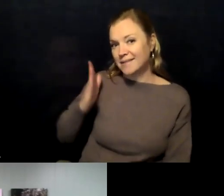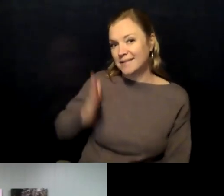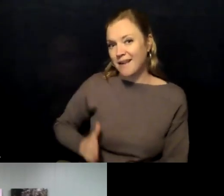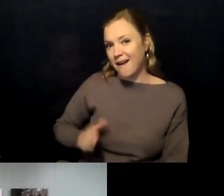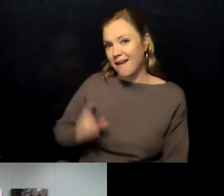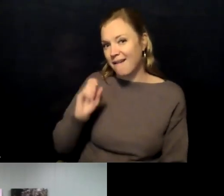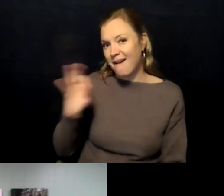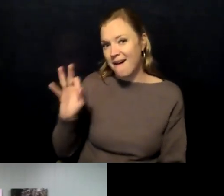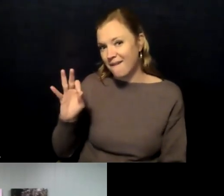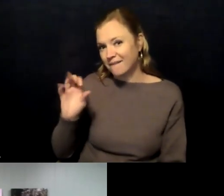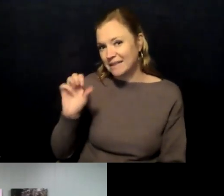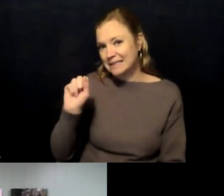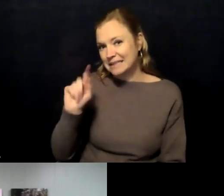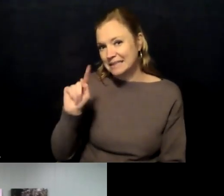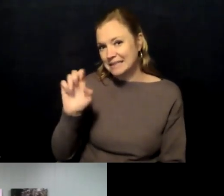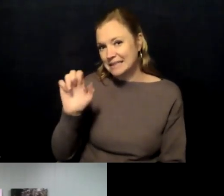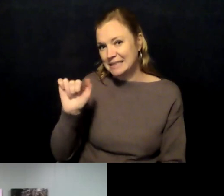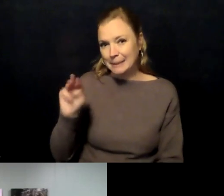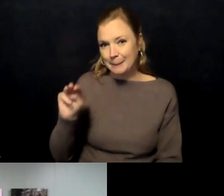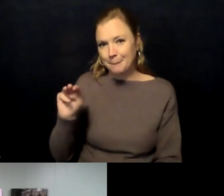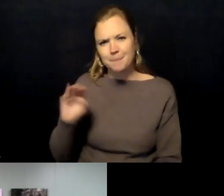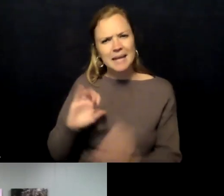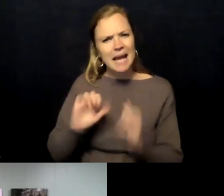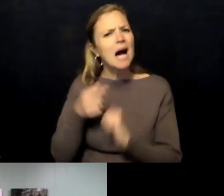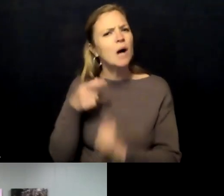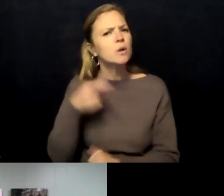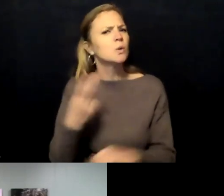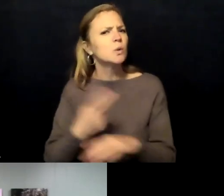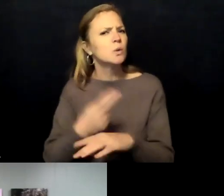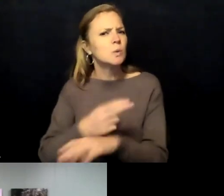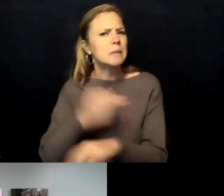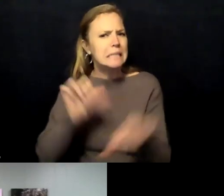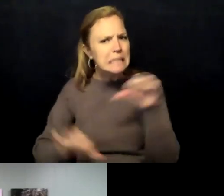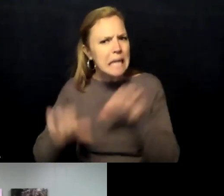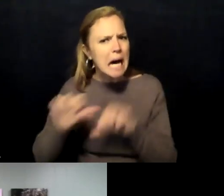and math. So how do you use STEAM in your career?